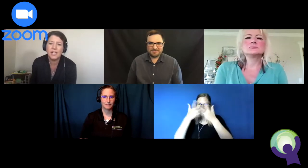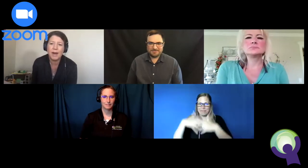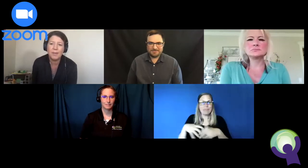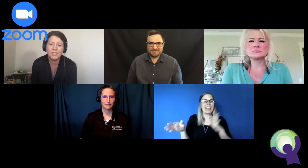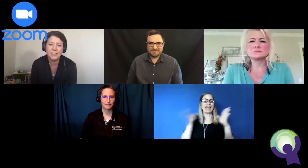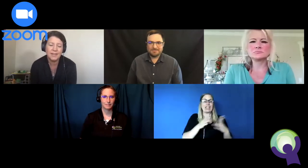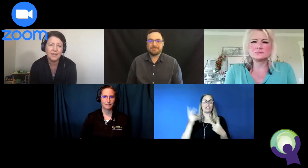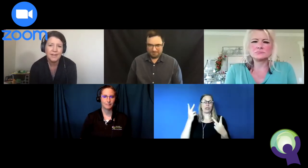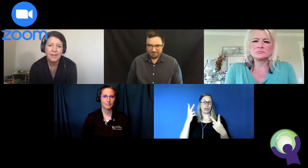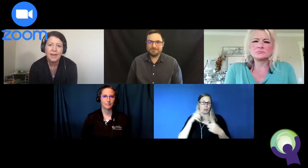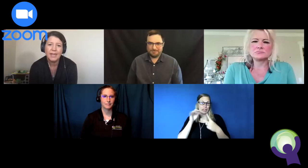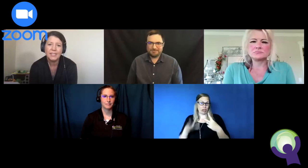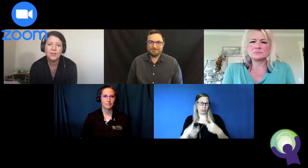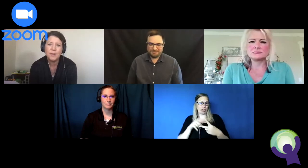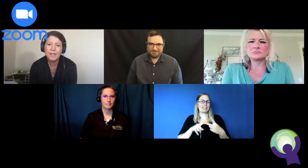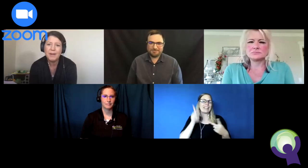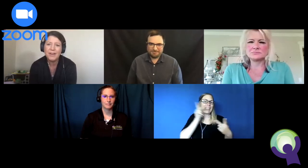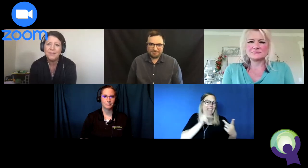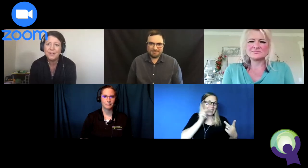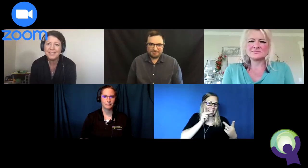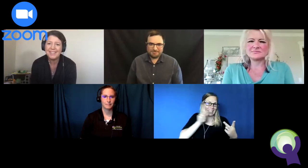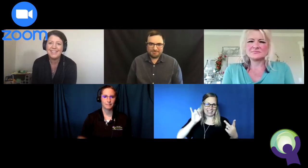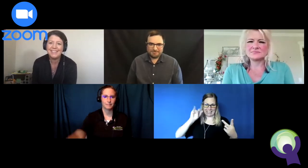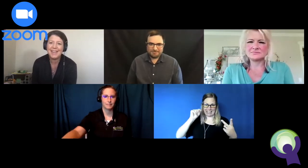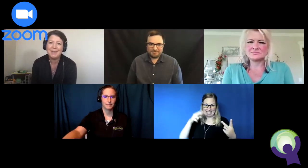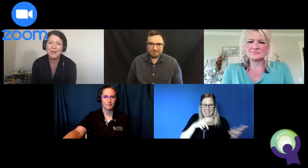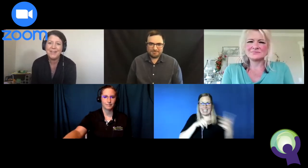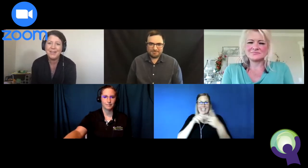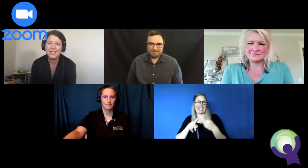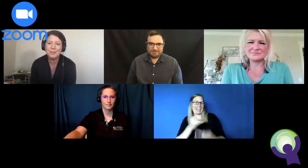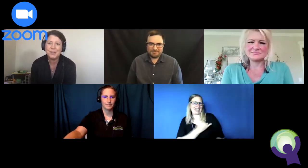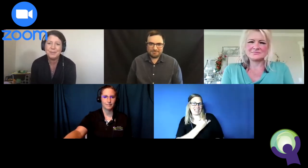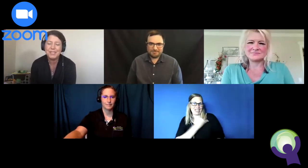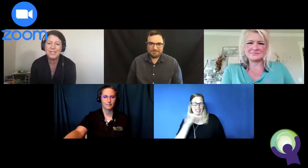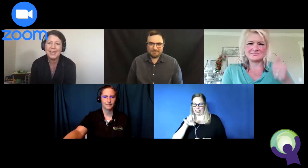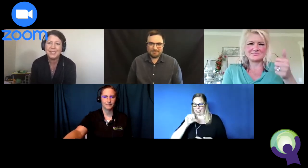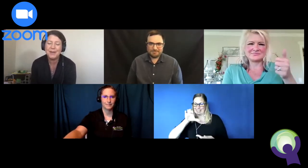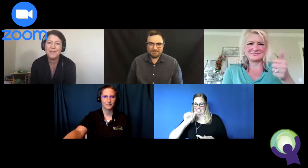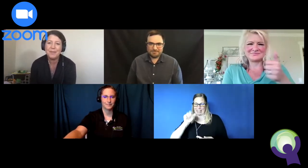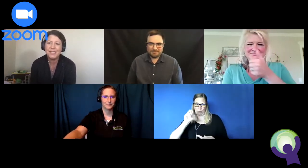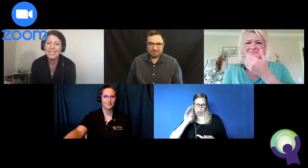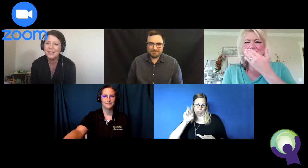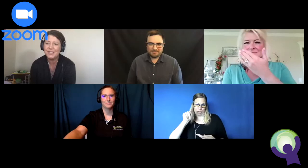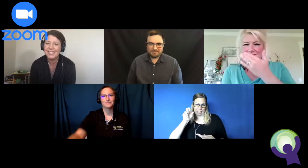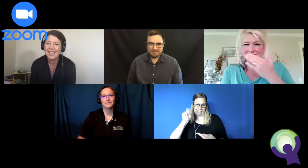Jessica Robertson. So normally Mary Fruits is one of our interpreters but she's actually one of our presenters today.